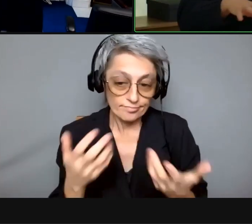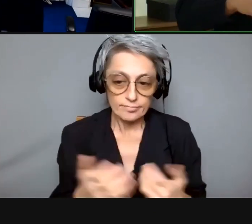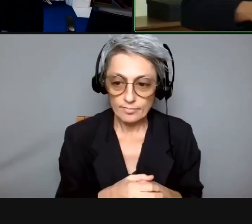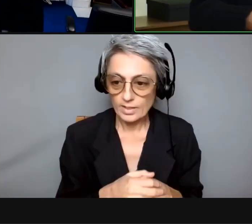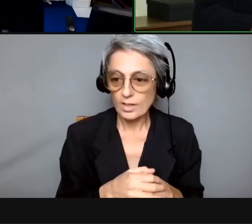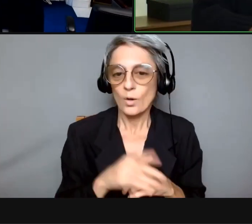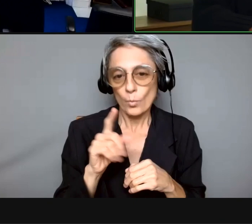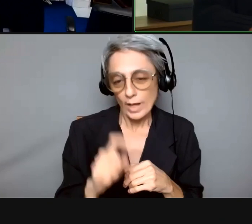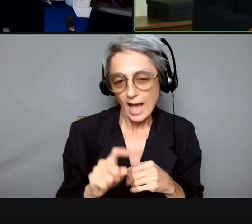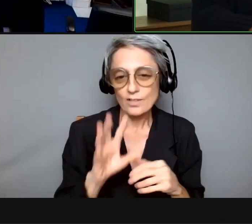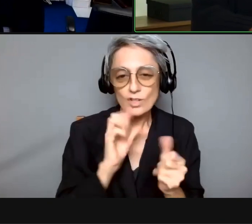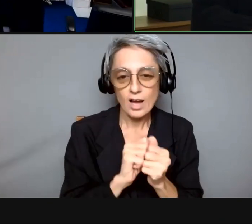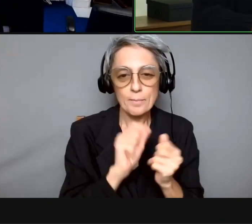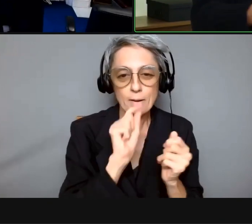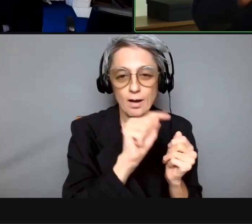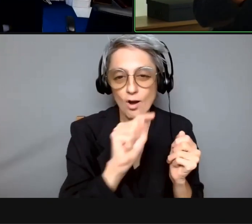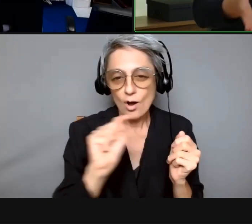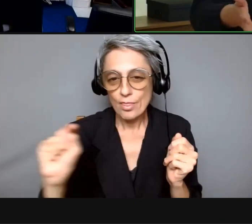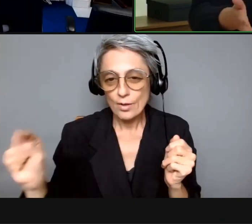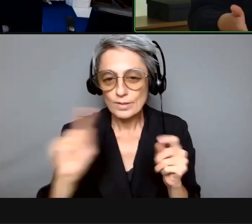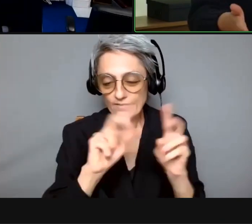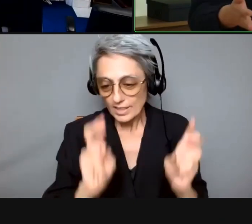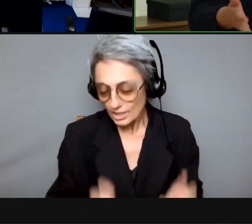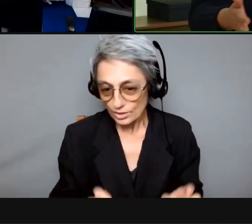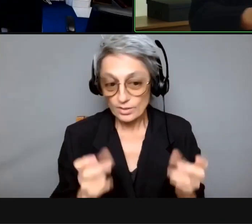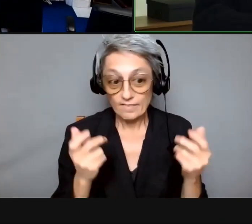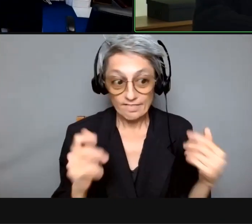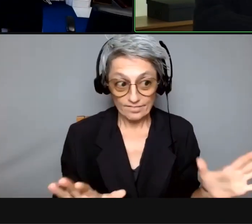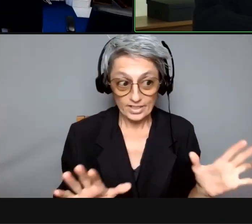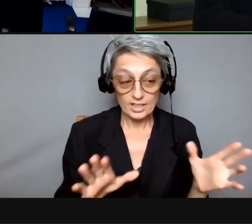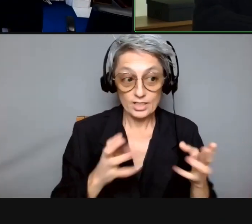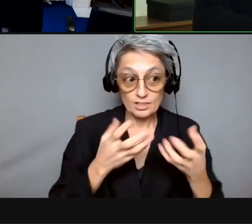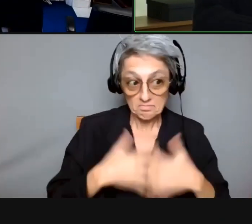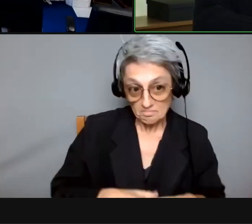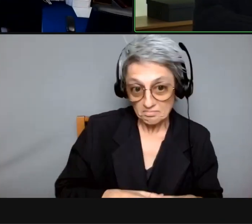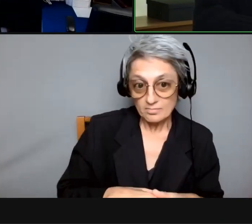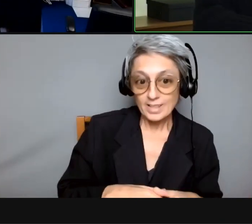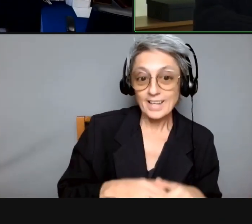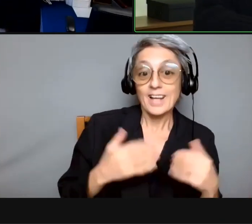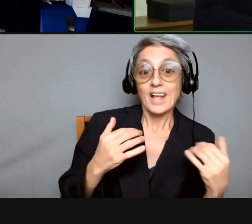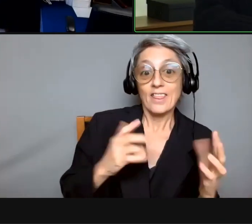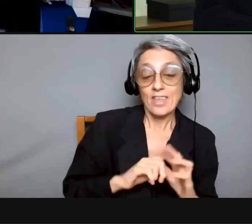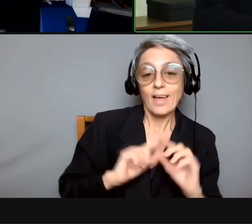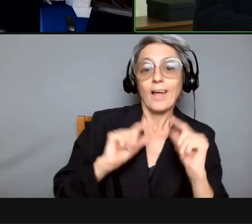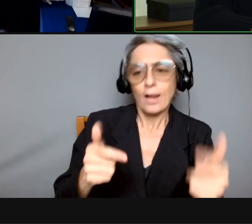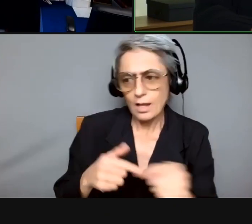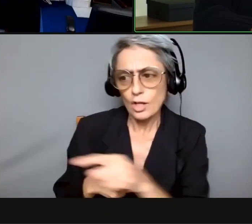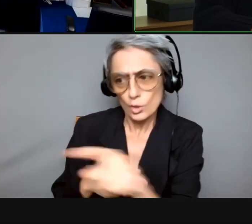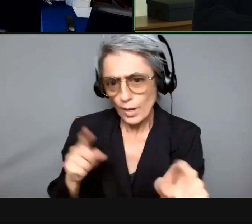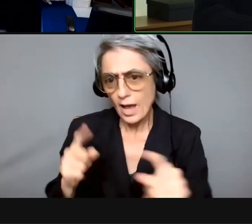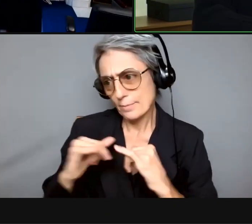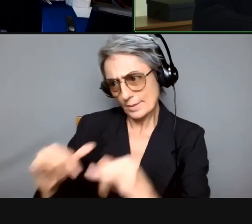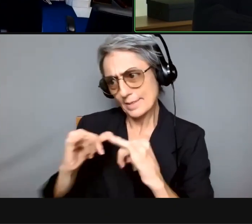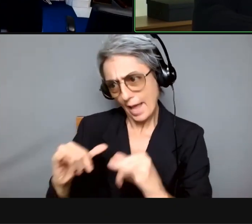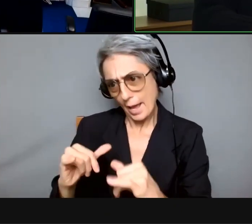to be able to go now to others and say, see you, you need to do this as well. And so we started by doing it.